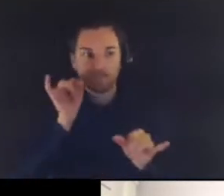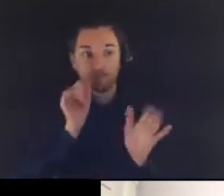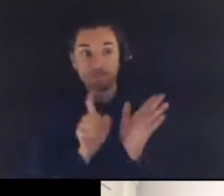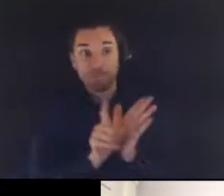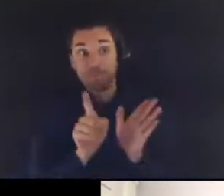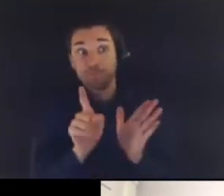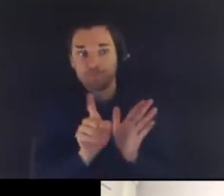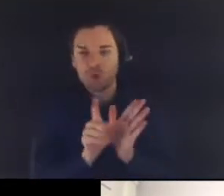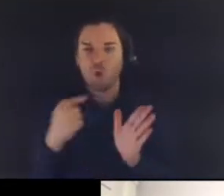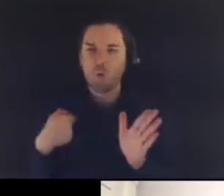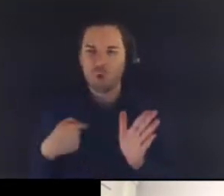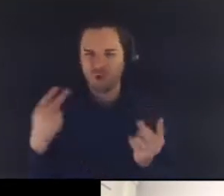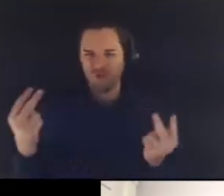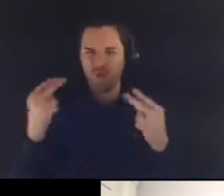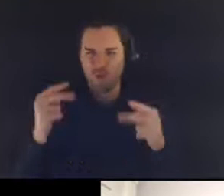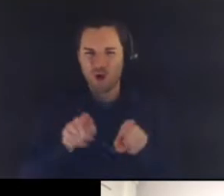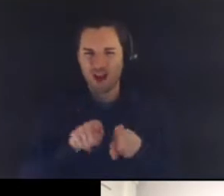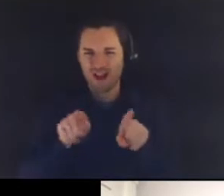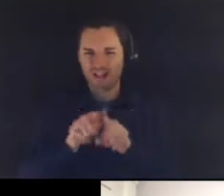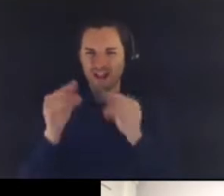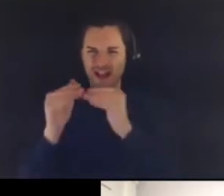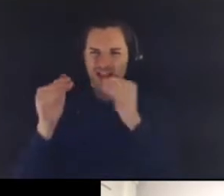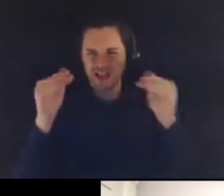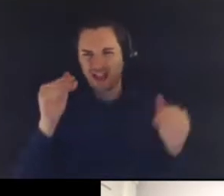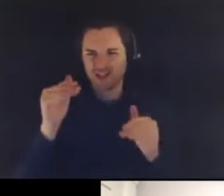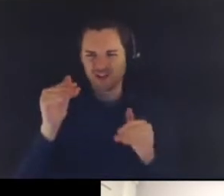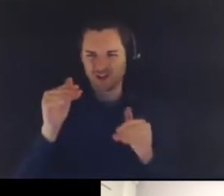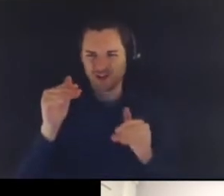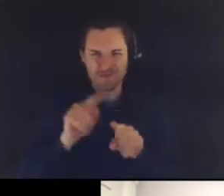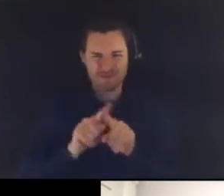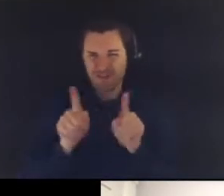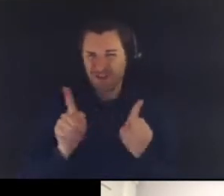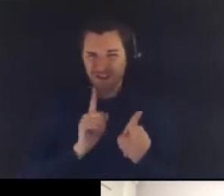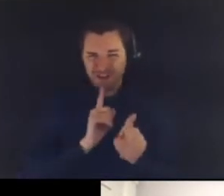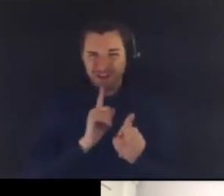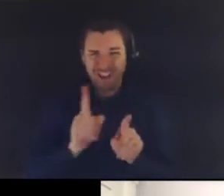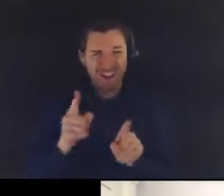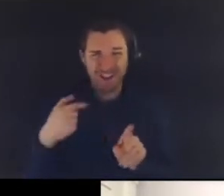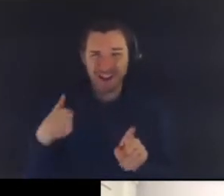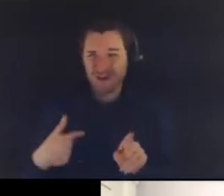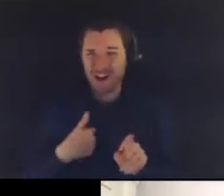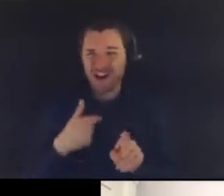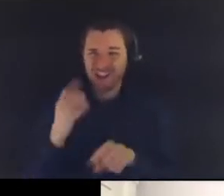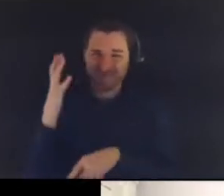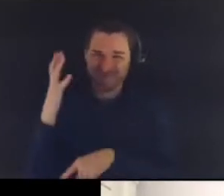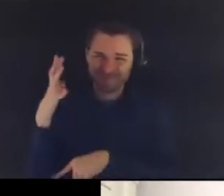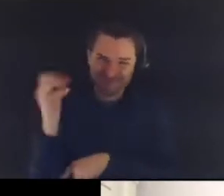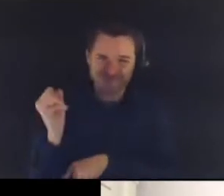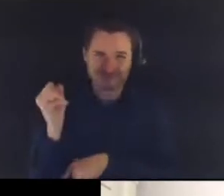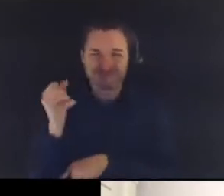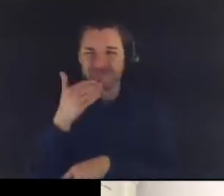lesser than when we are really one of the greatest things imaginable and disability